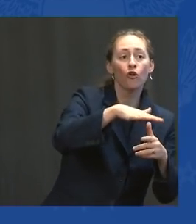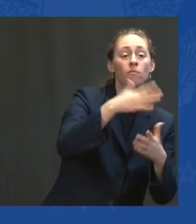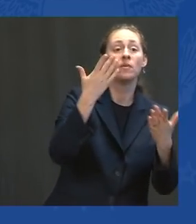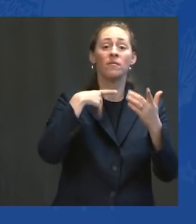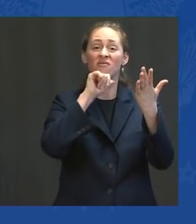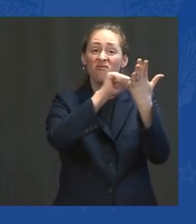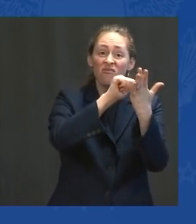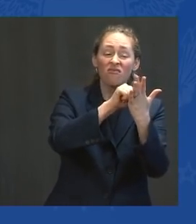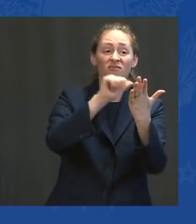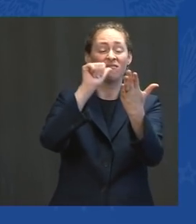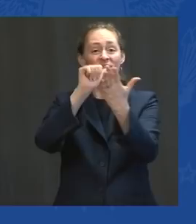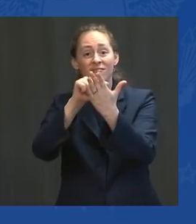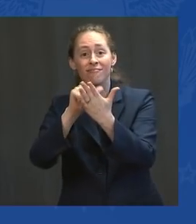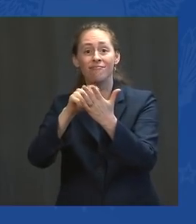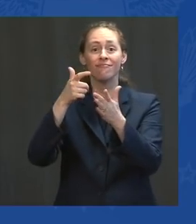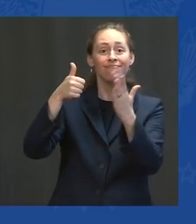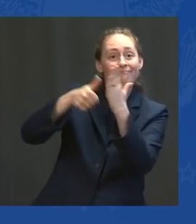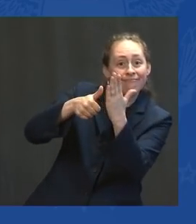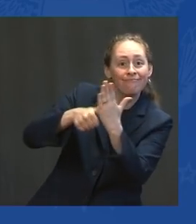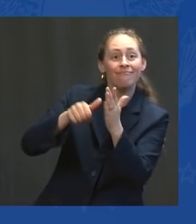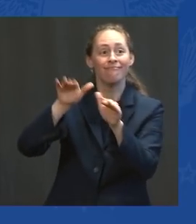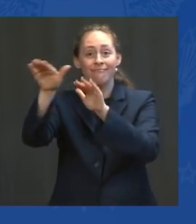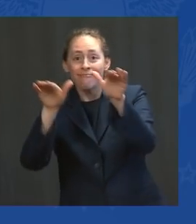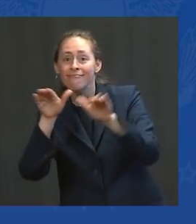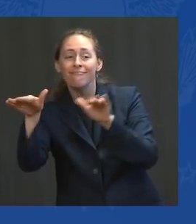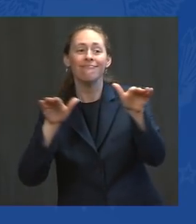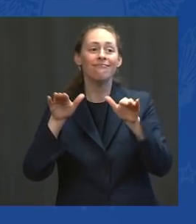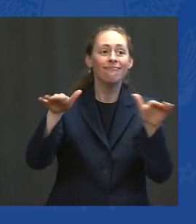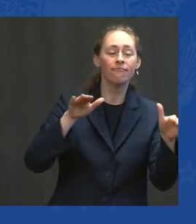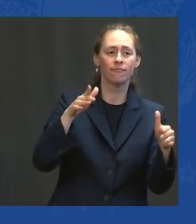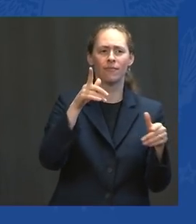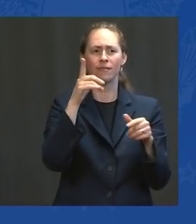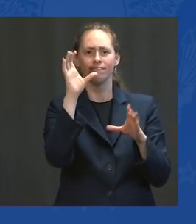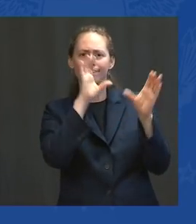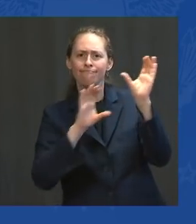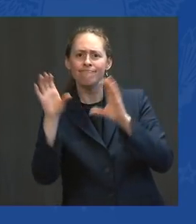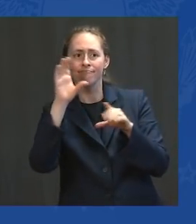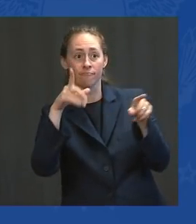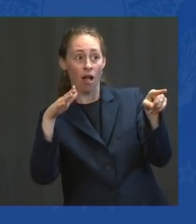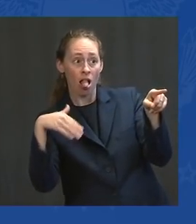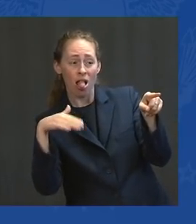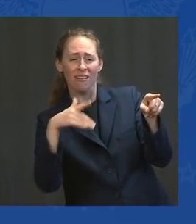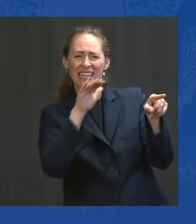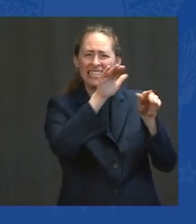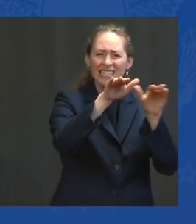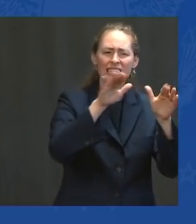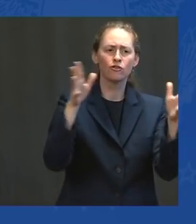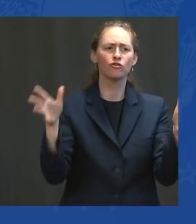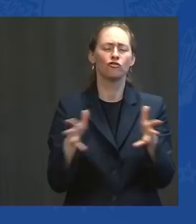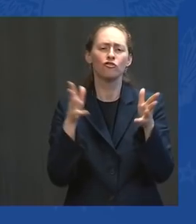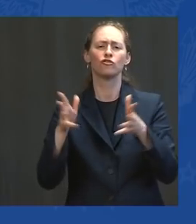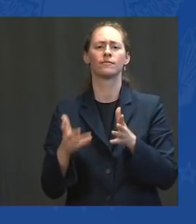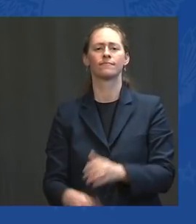to get help to the remaining people protected from the virus. Look, equity, equality --